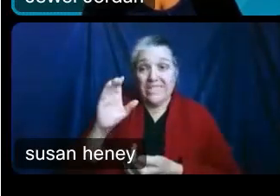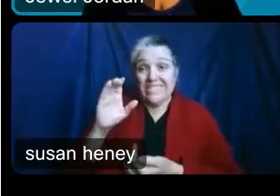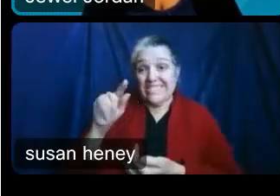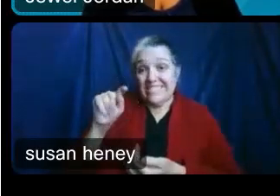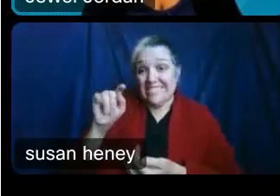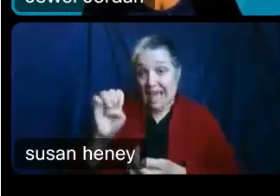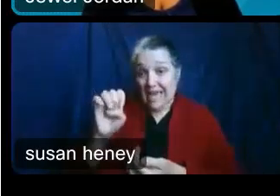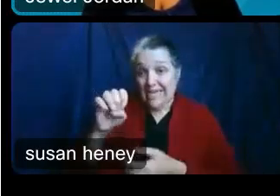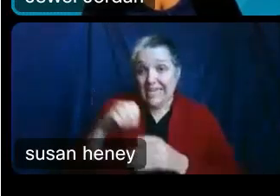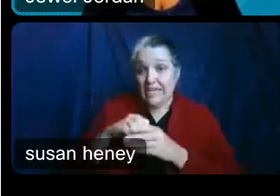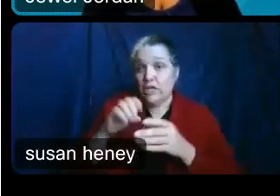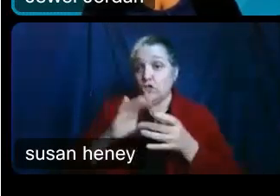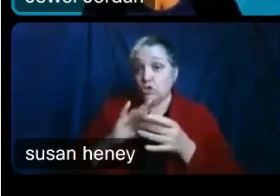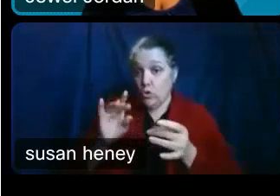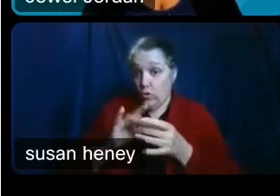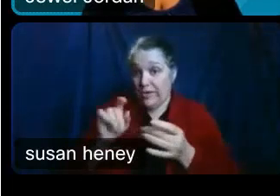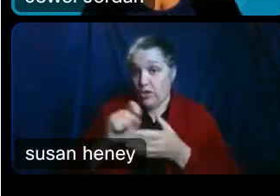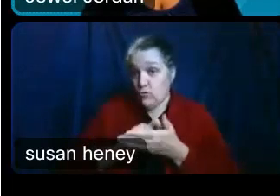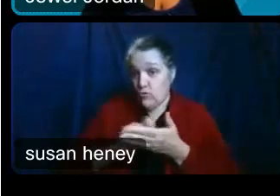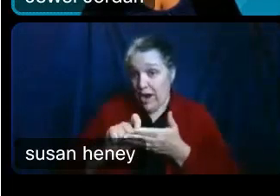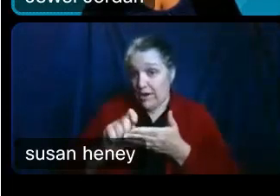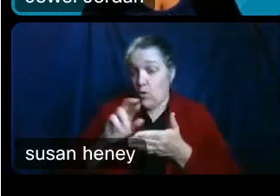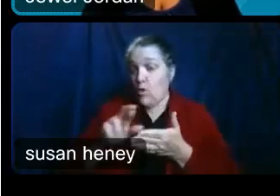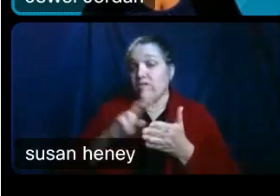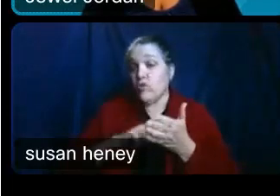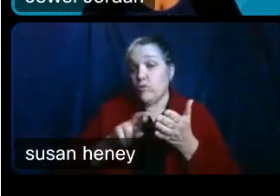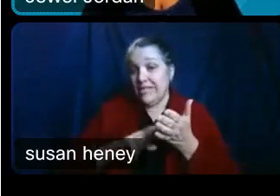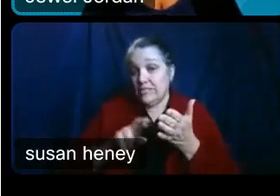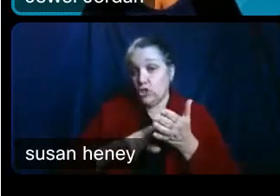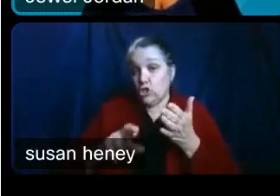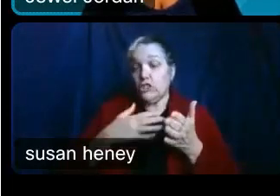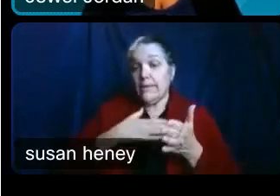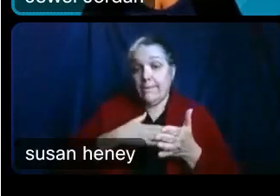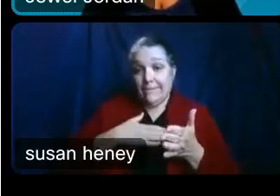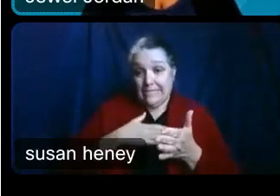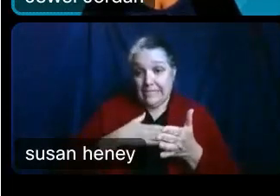you write or if you're using it for research purposes, we'd ask that you attribute it to